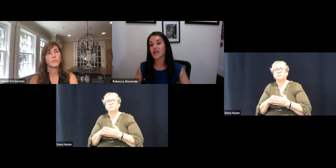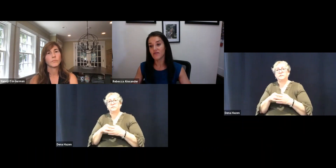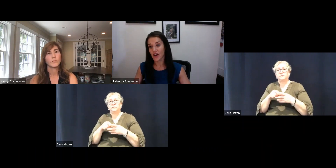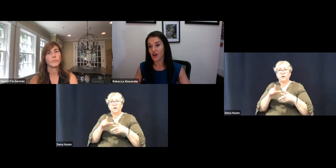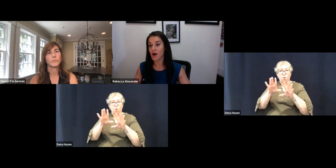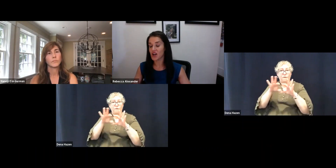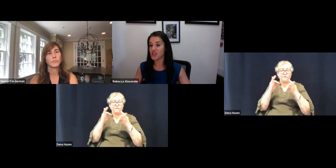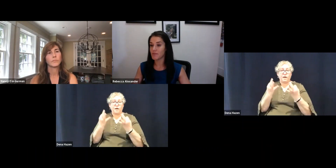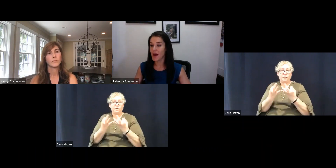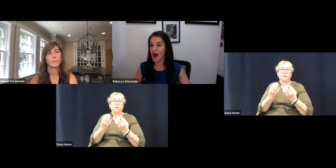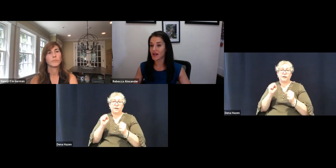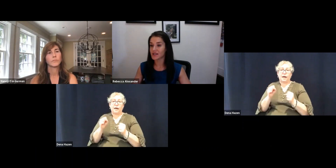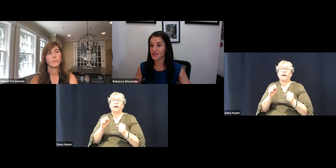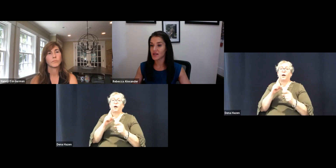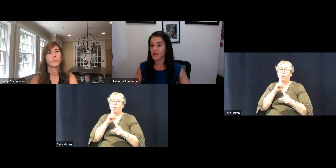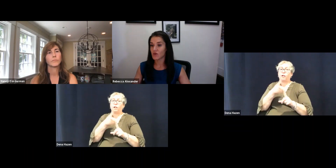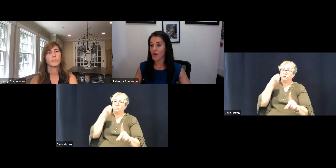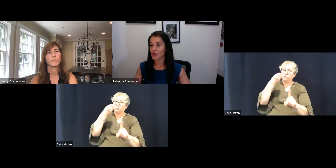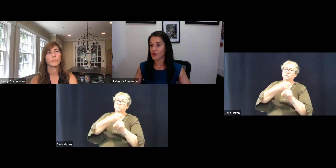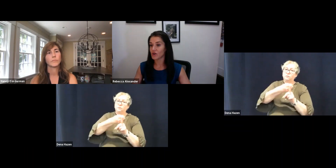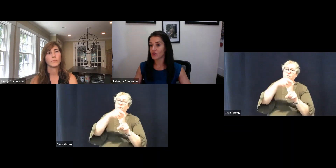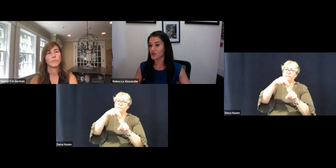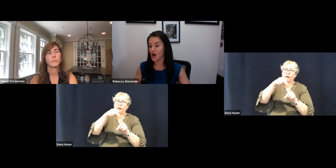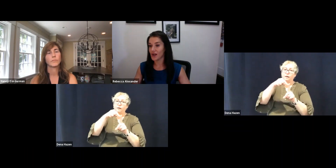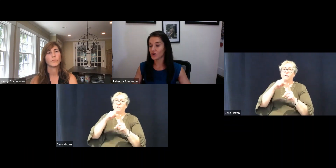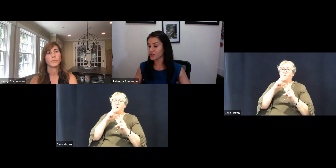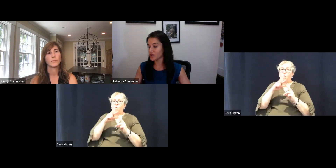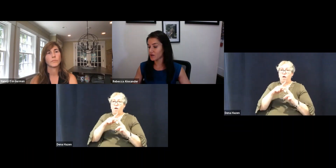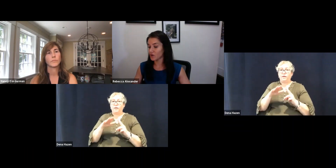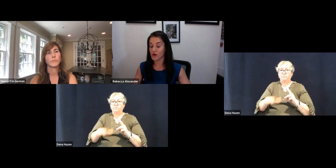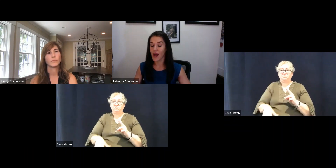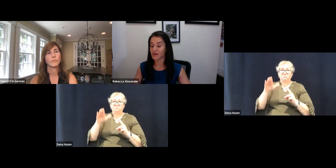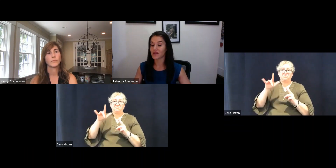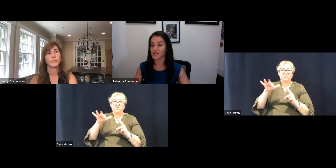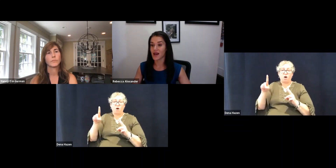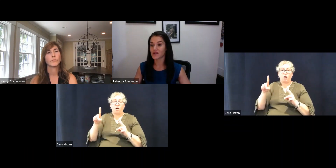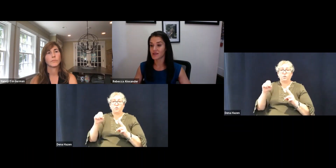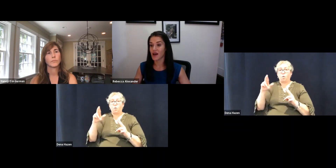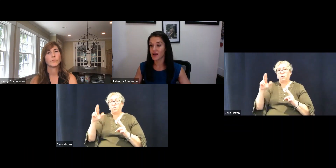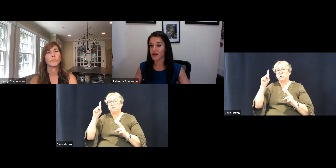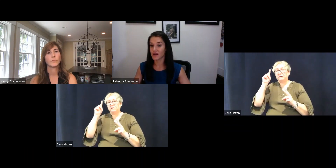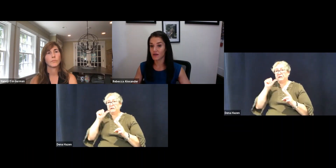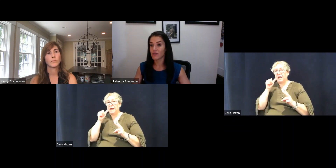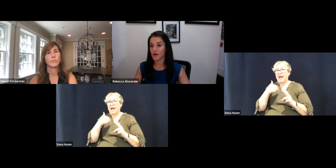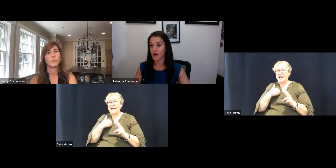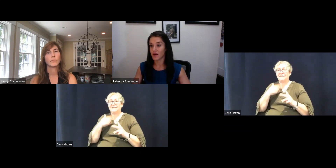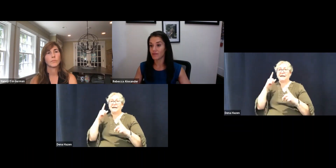can very much impact whether a child or adolescent has anxiety.